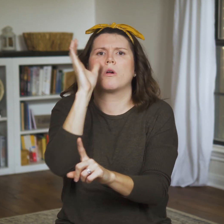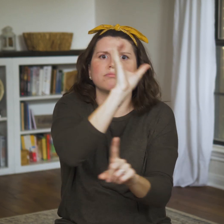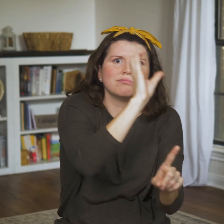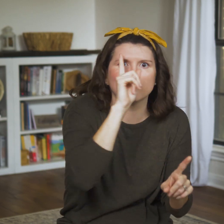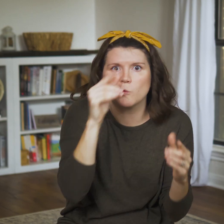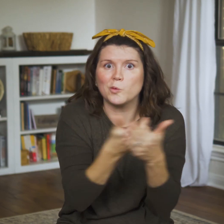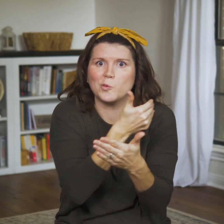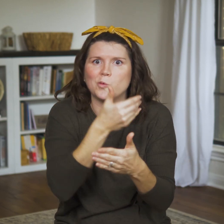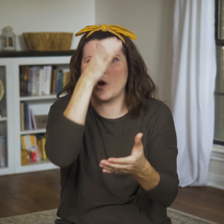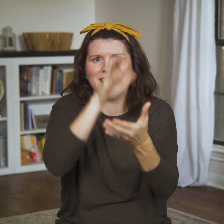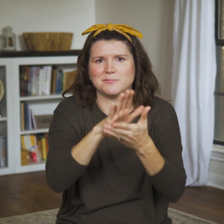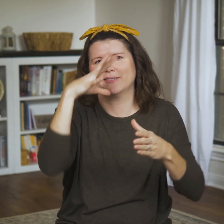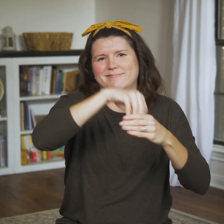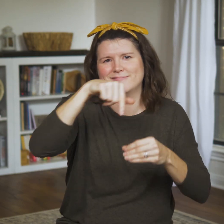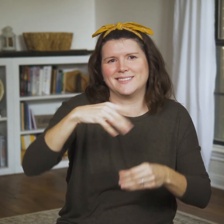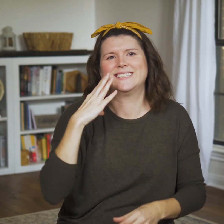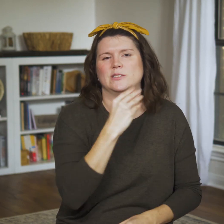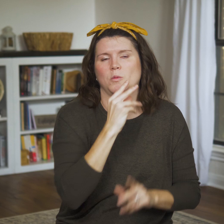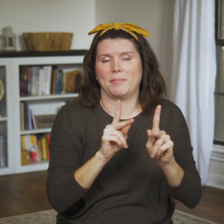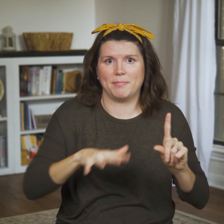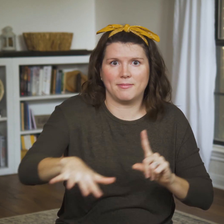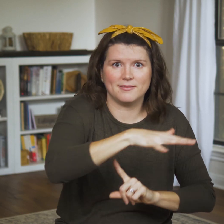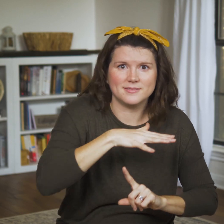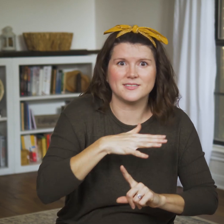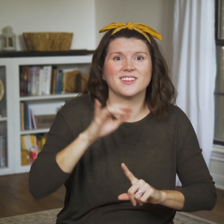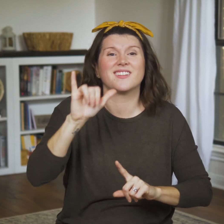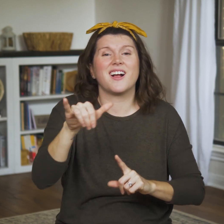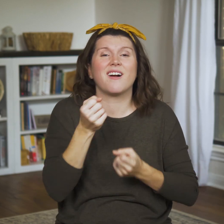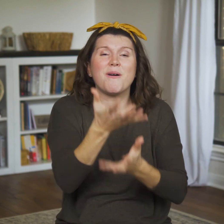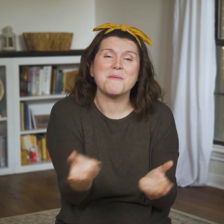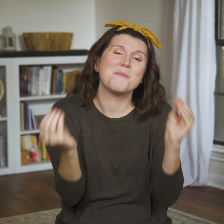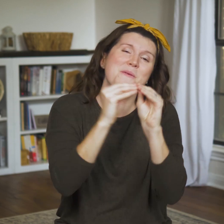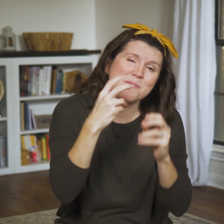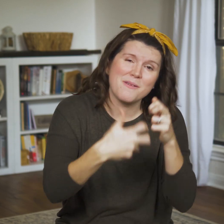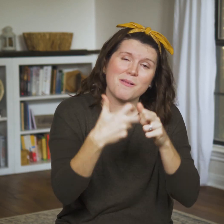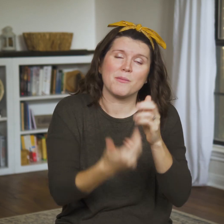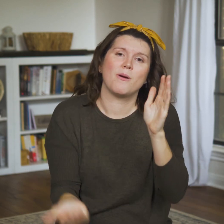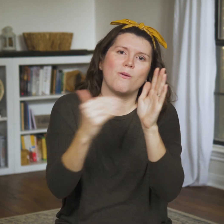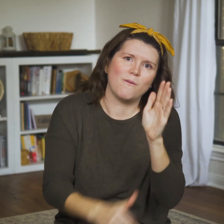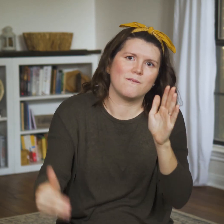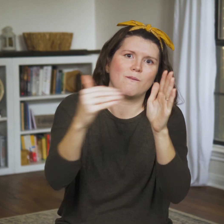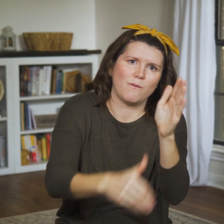The husbands of these idol-worshipping women are all dead now,